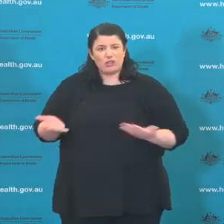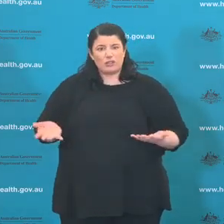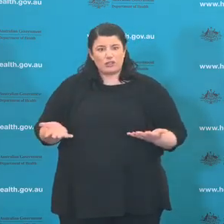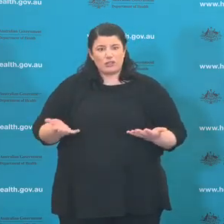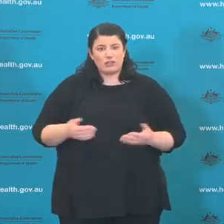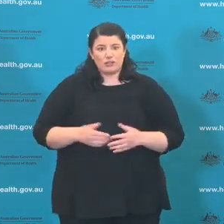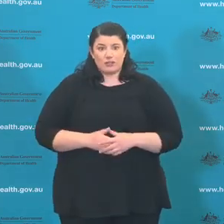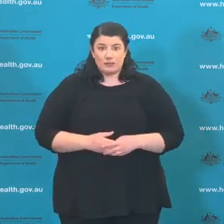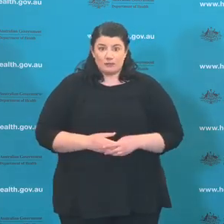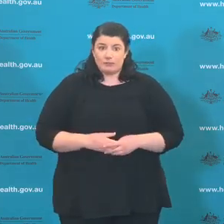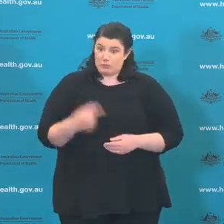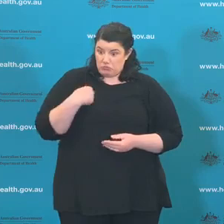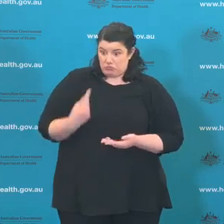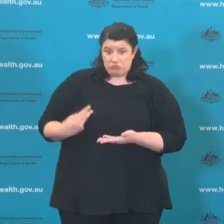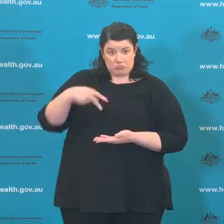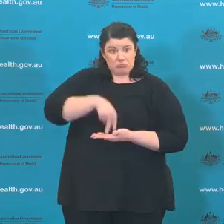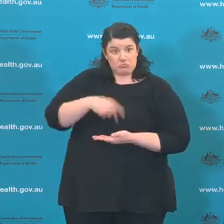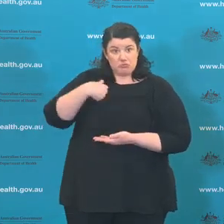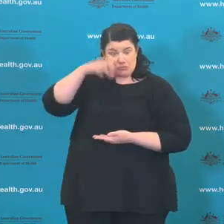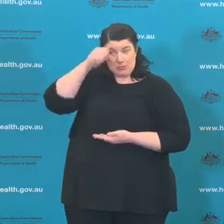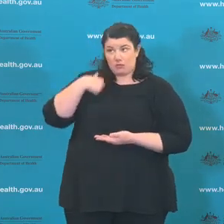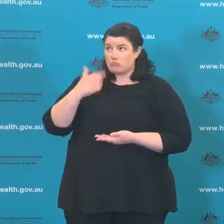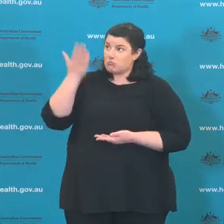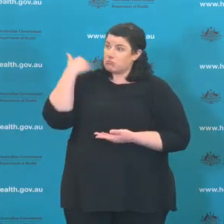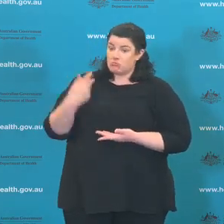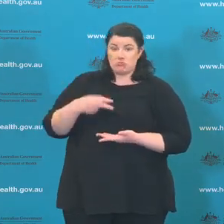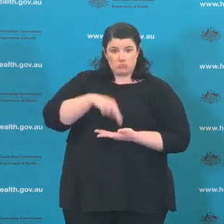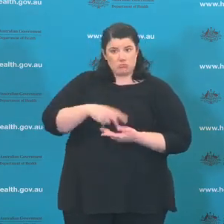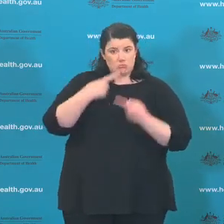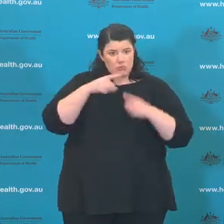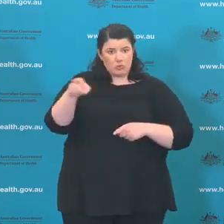people that certainly promoted the downloading of that app and we've seen,